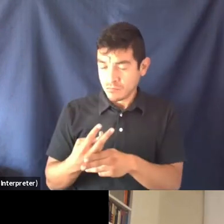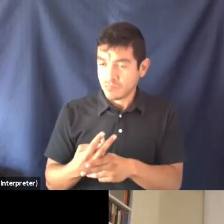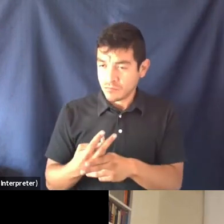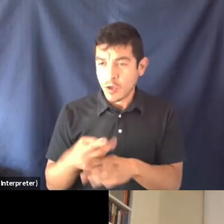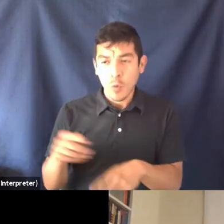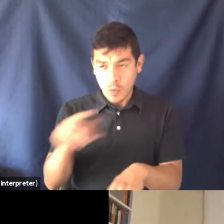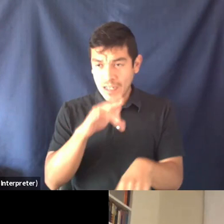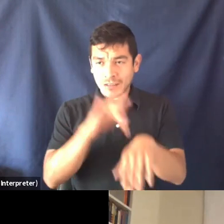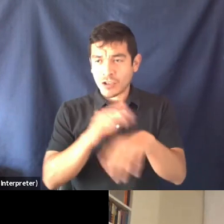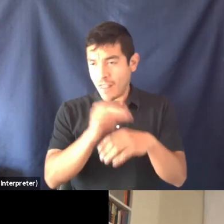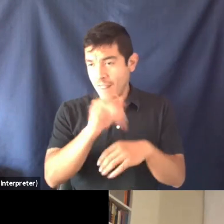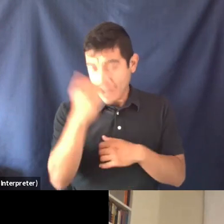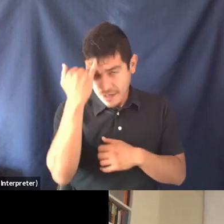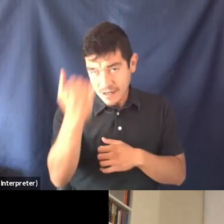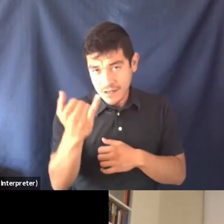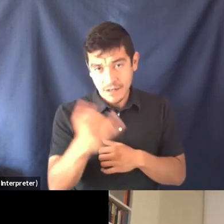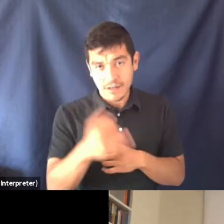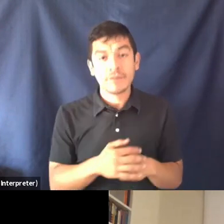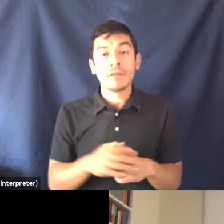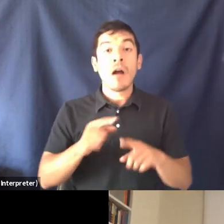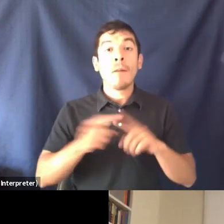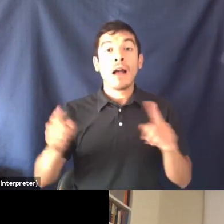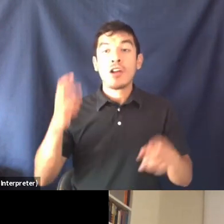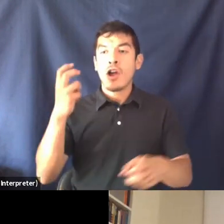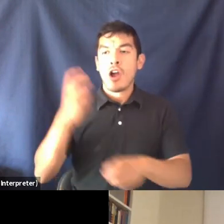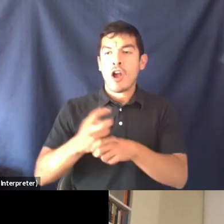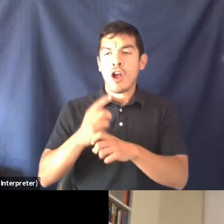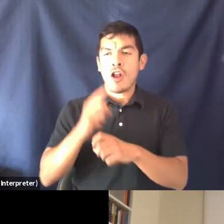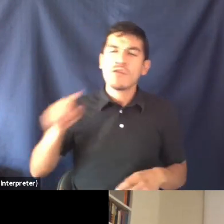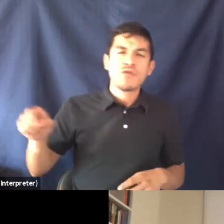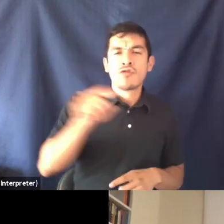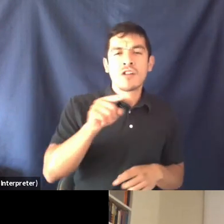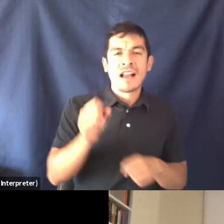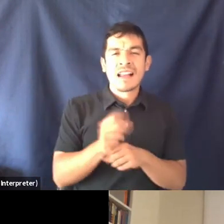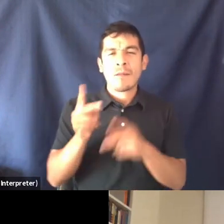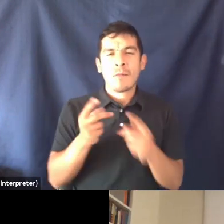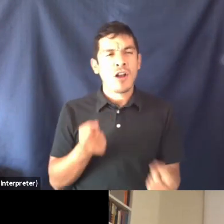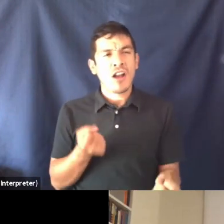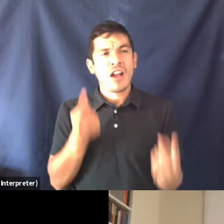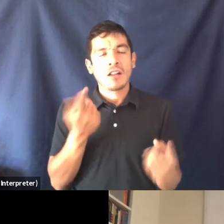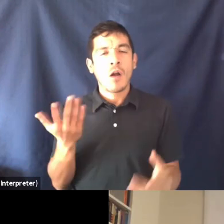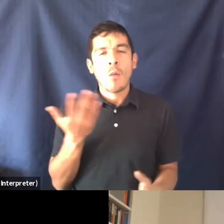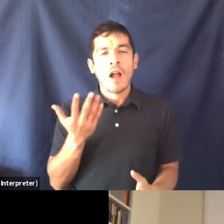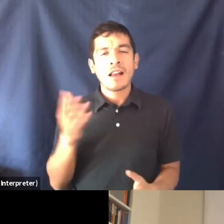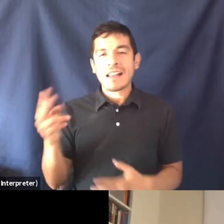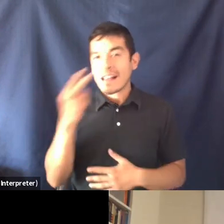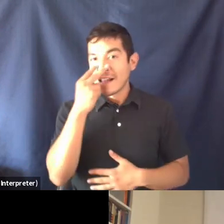all of that is so relevant but it was hard to get people to understand what the vision of that film was. Because it's hard to put into words.